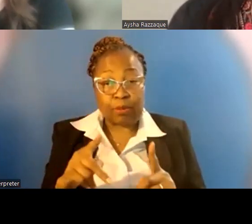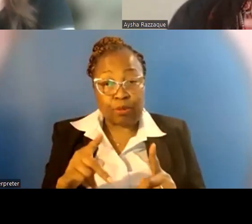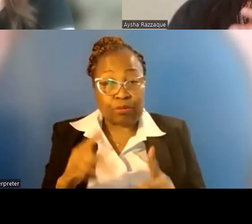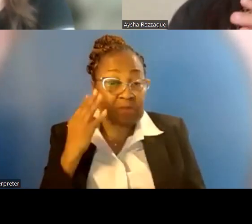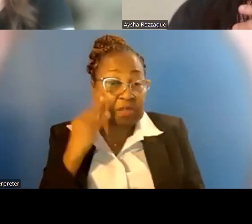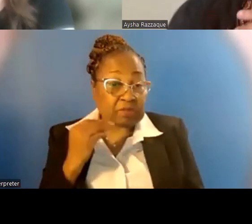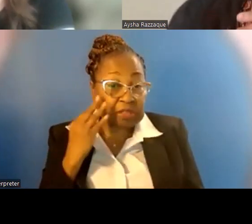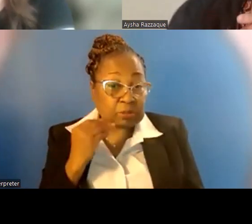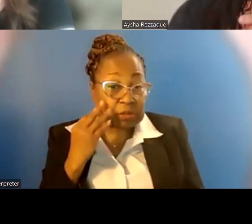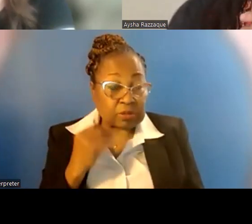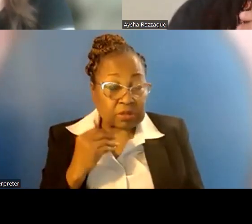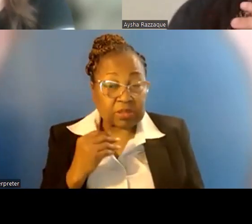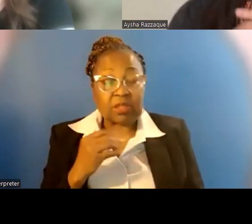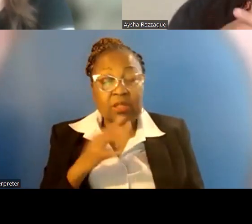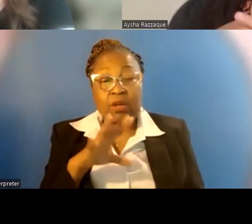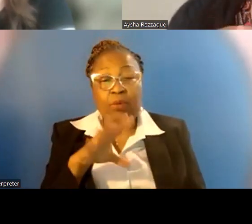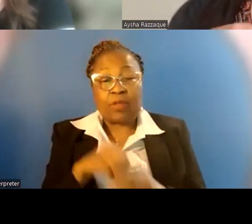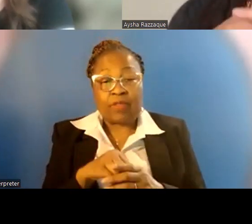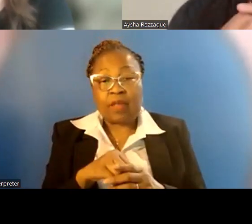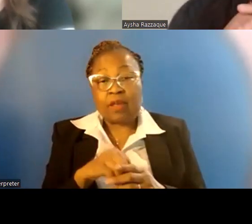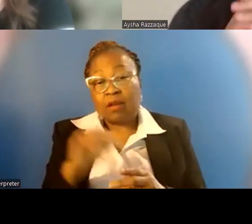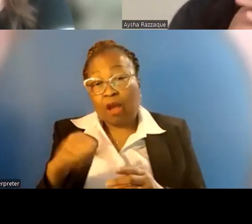in other minority groups.